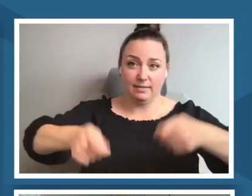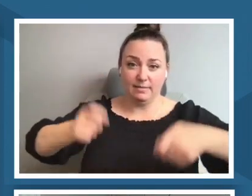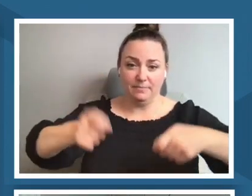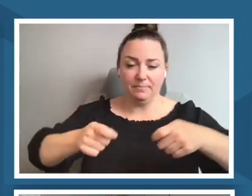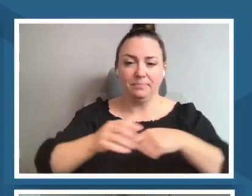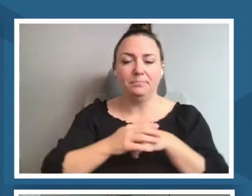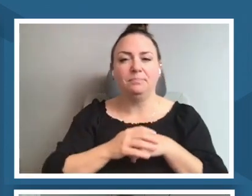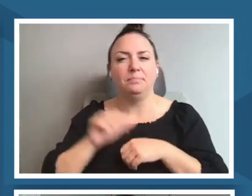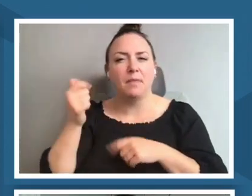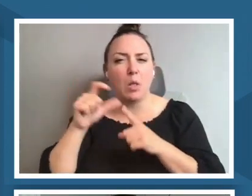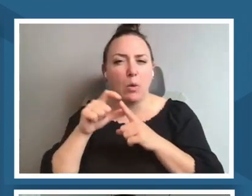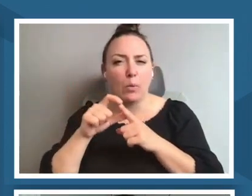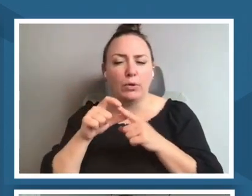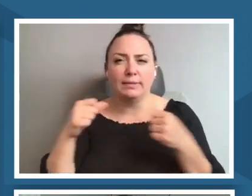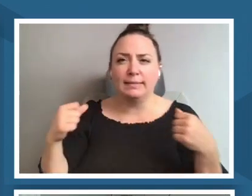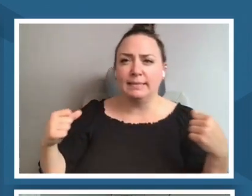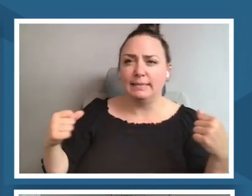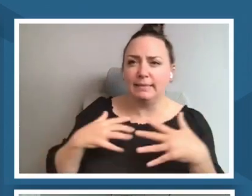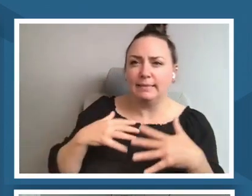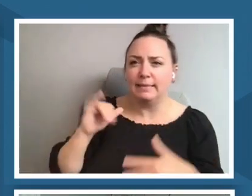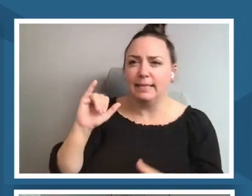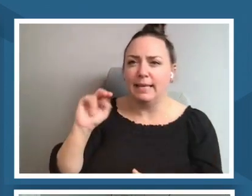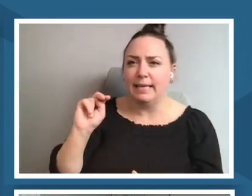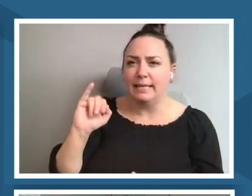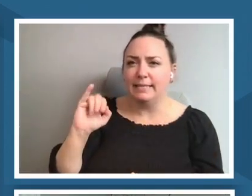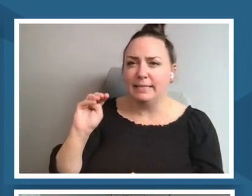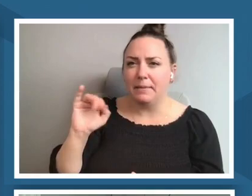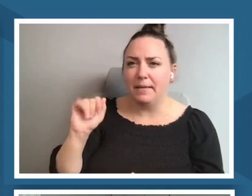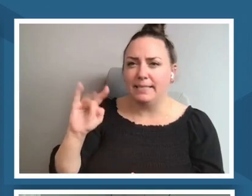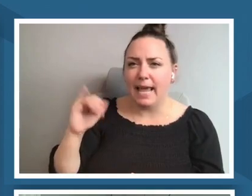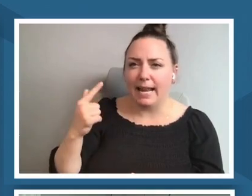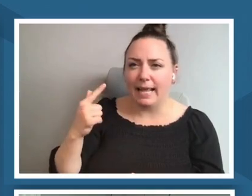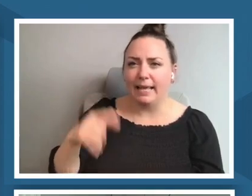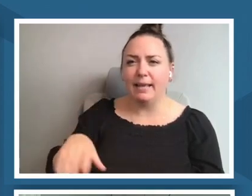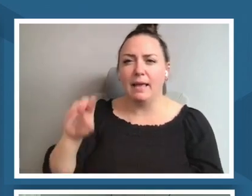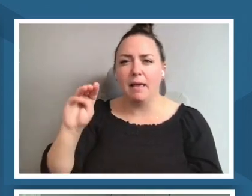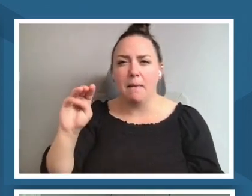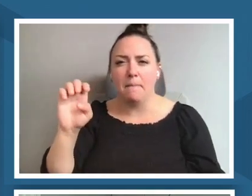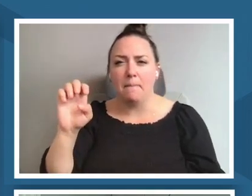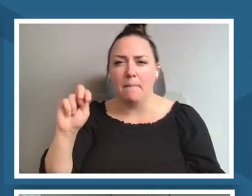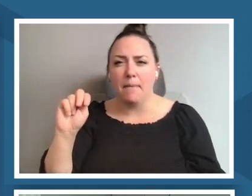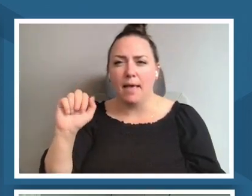or menacing warrior but then things got